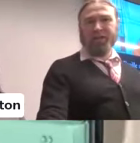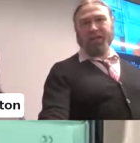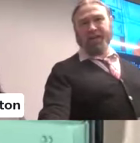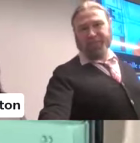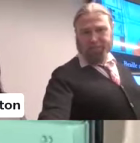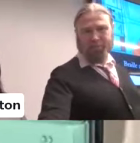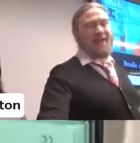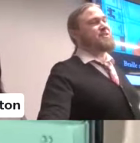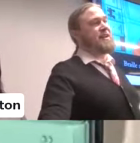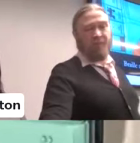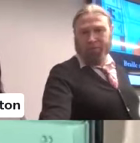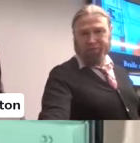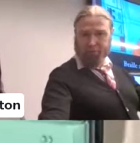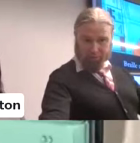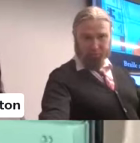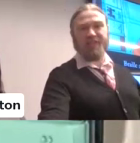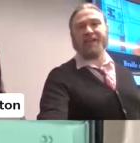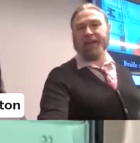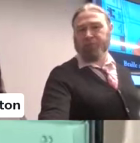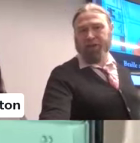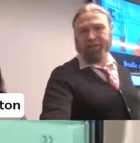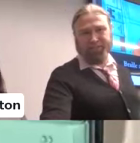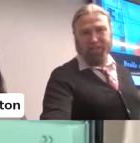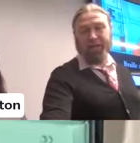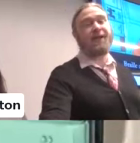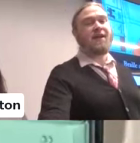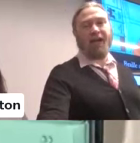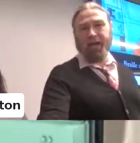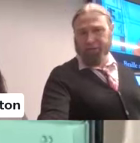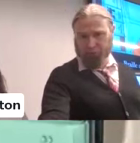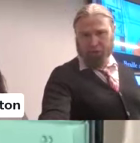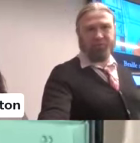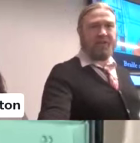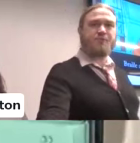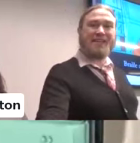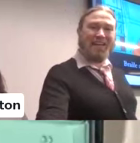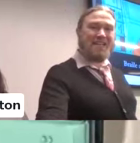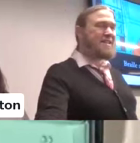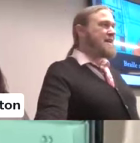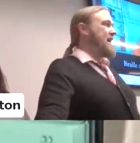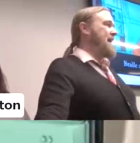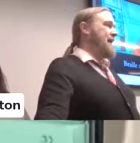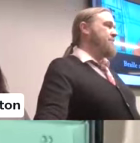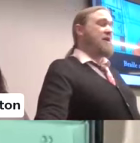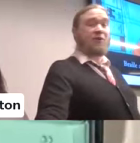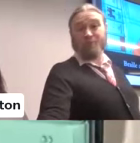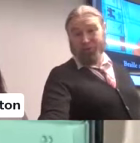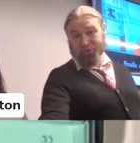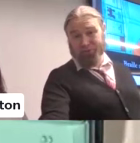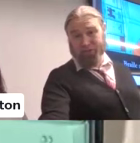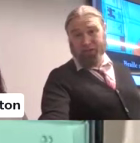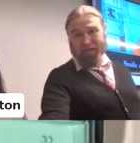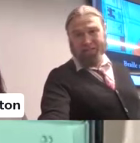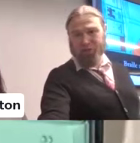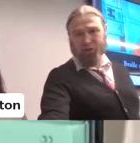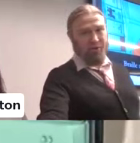You can see this is all on the after market modification.